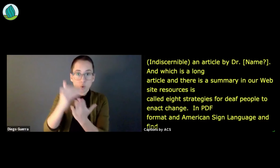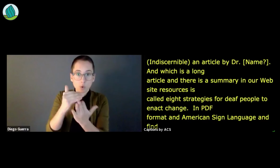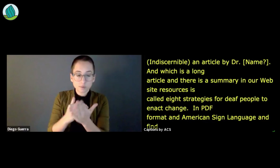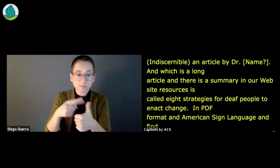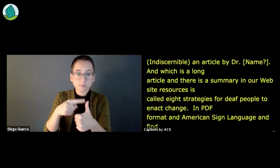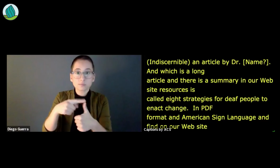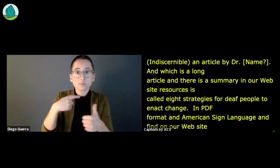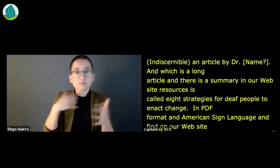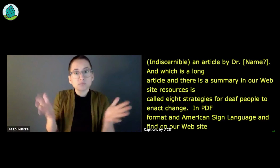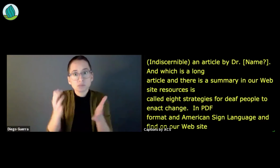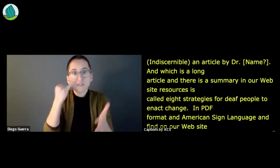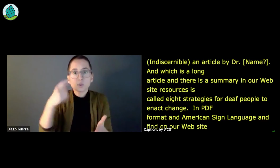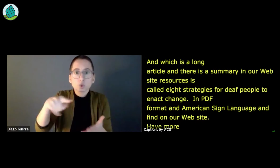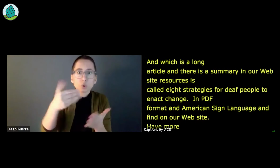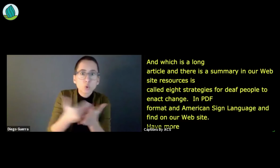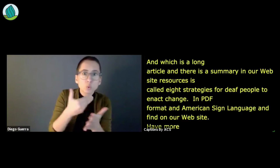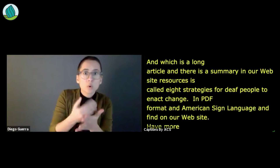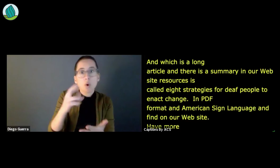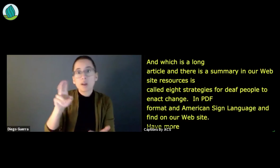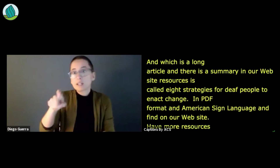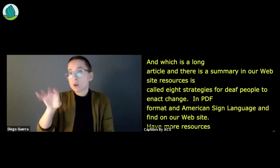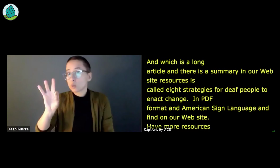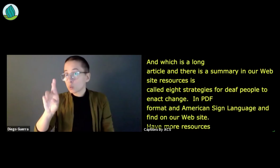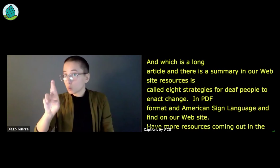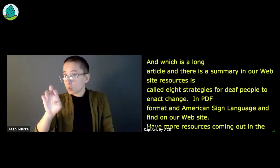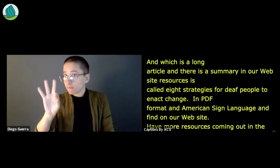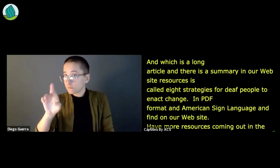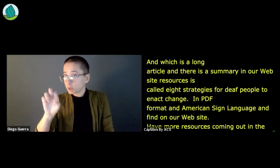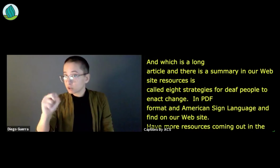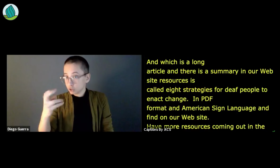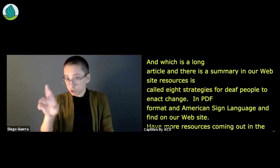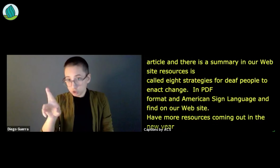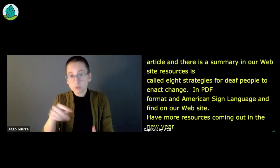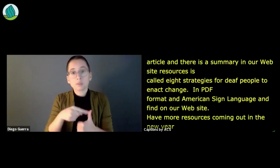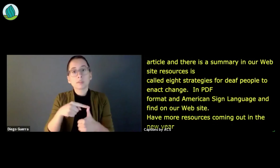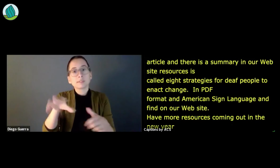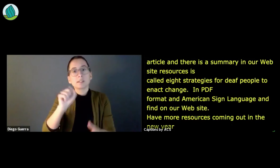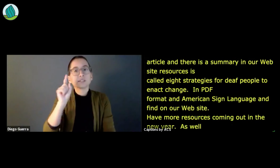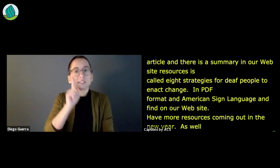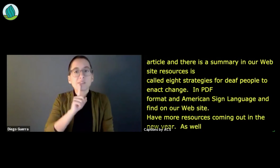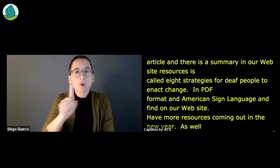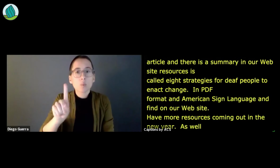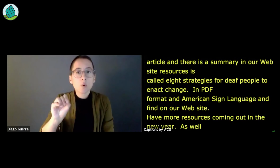So we encourage you folks if you are new or would like a refresher to take Deaf 101.